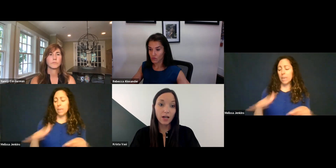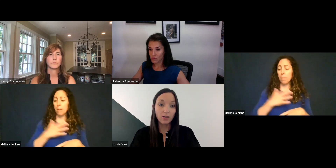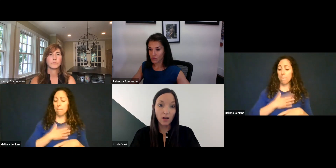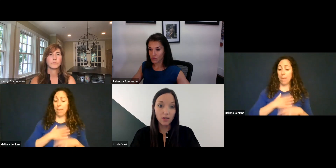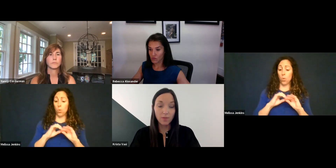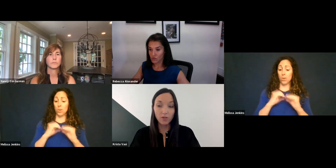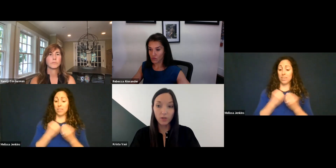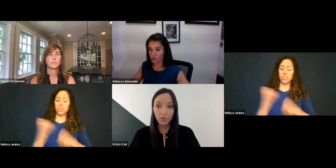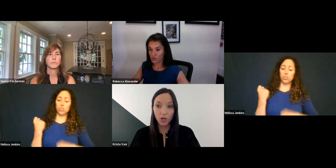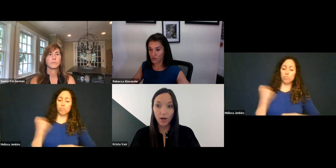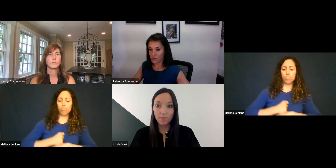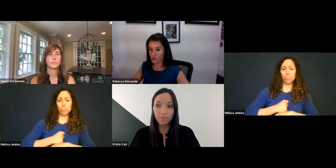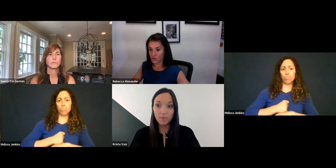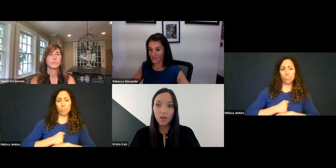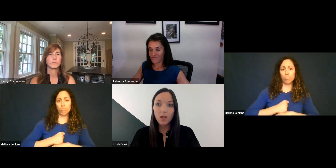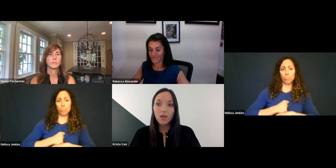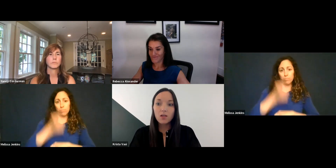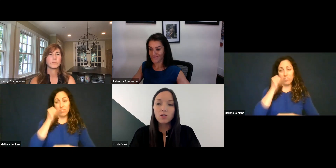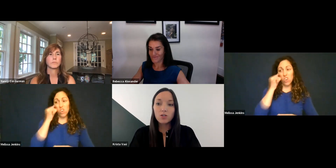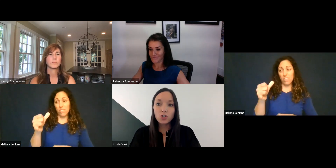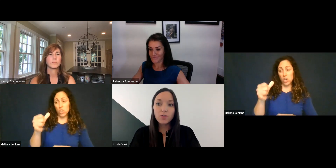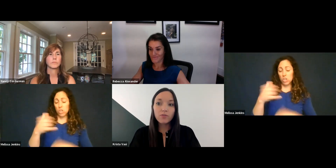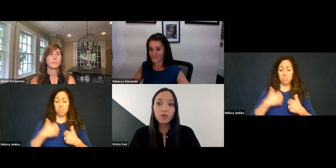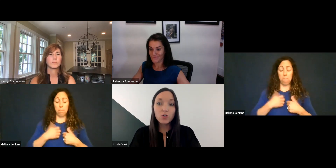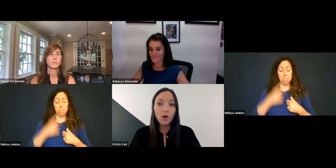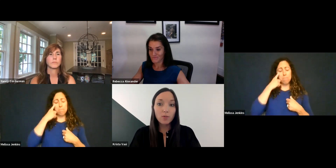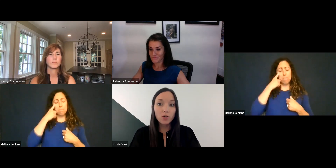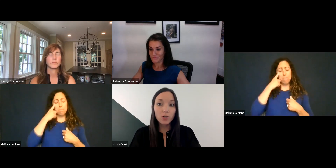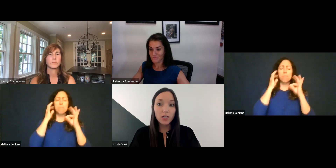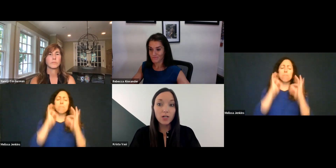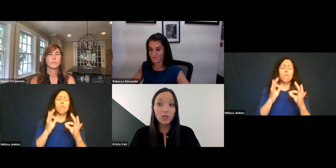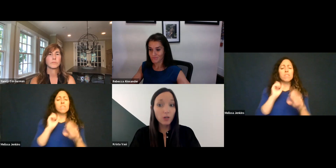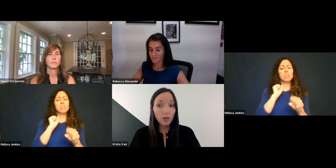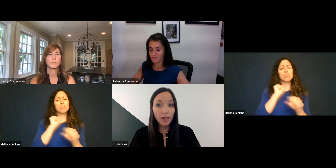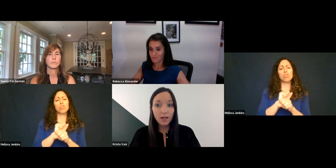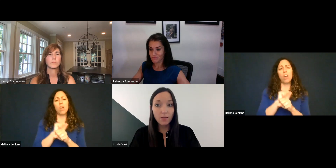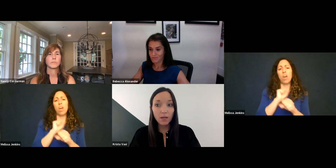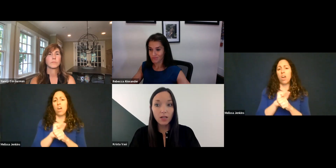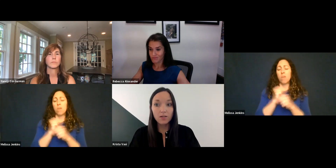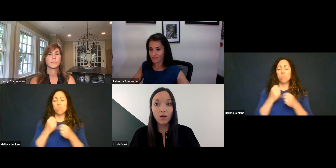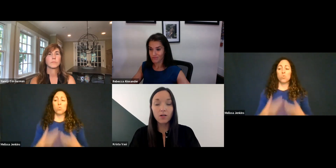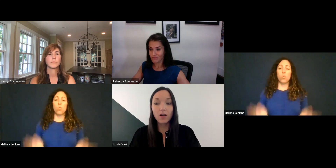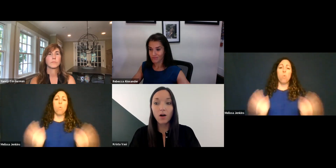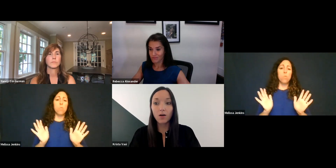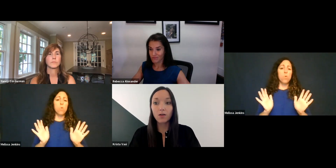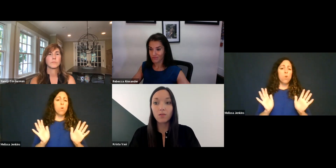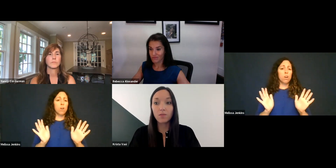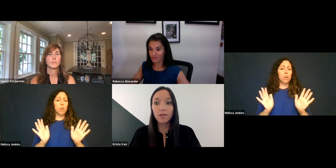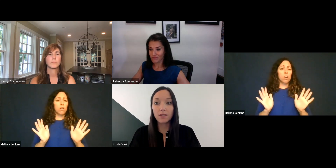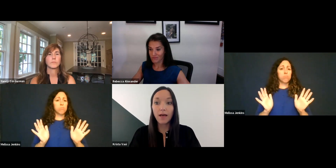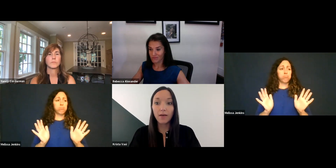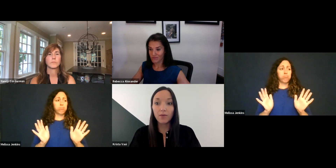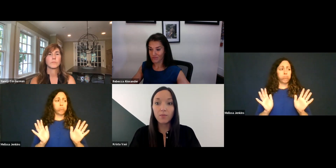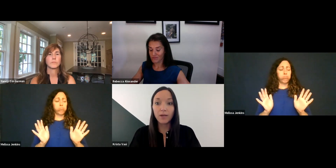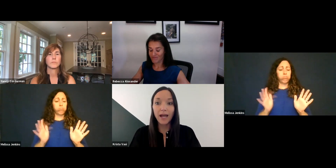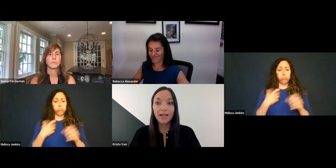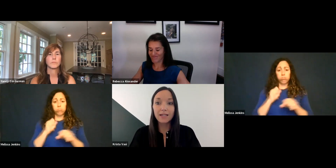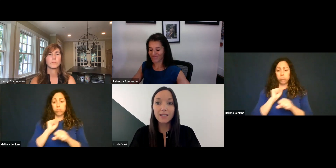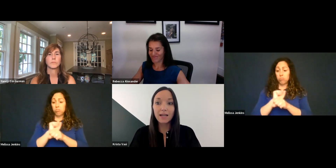and I lost my dream job. Searching for a new opportunity during a pandemic is already hard on my mental health, but I had--